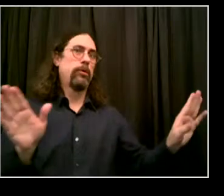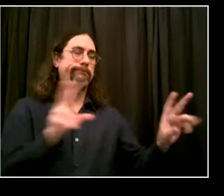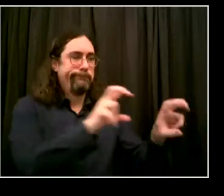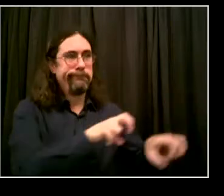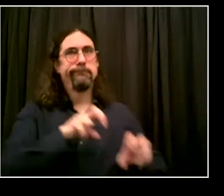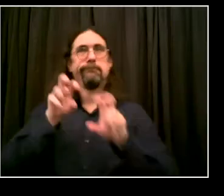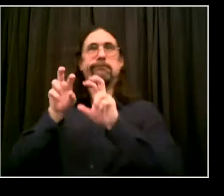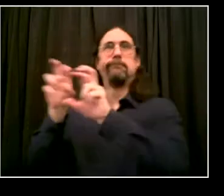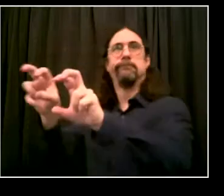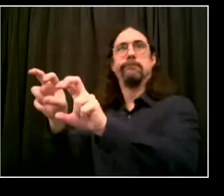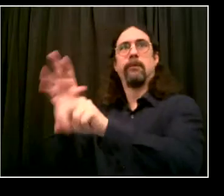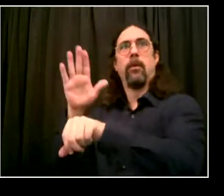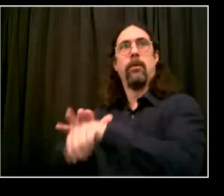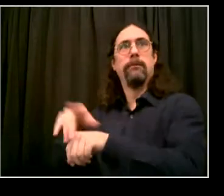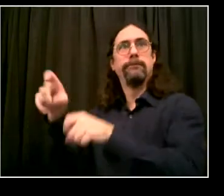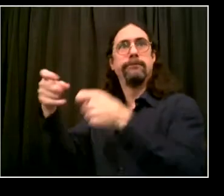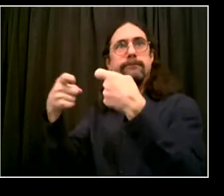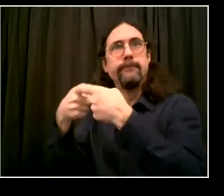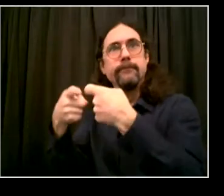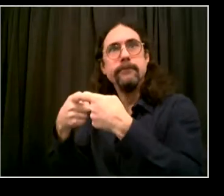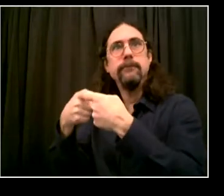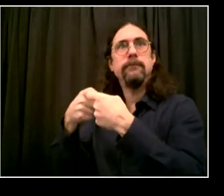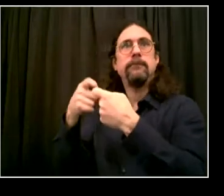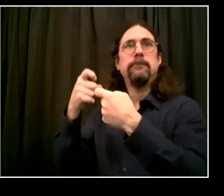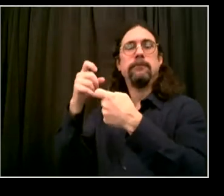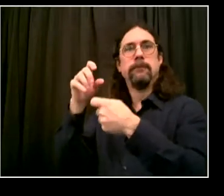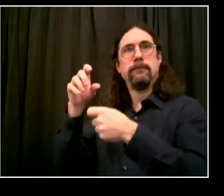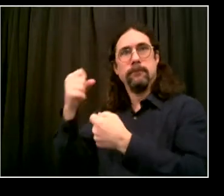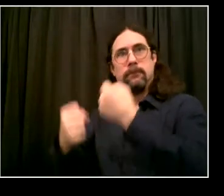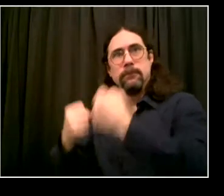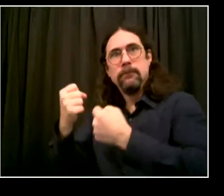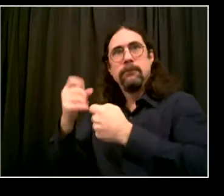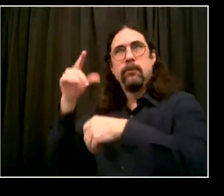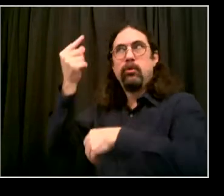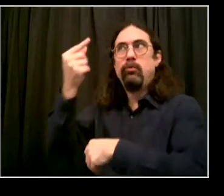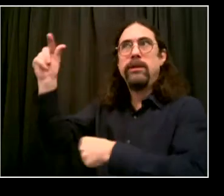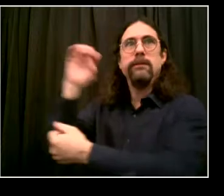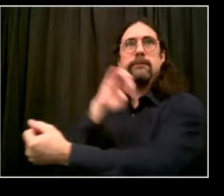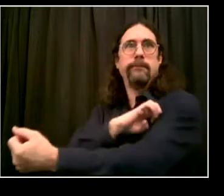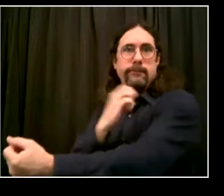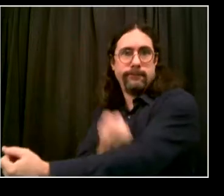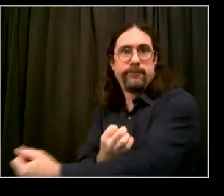THAT'S WHAT WE ARE CONCERNED ABOUT AND IT IS ALWAYS A PLUS WHEN WE CAN HELP THE ENVIRONMENT, HELP THE